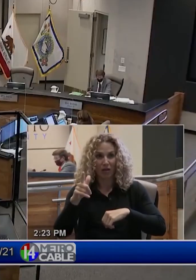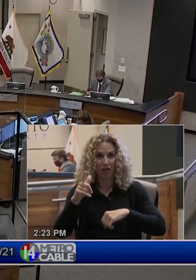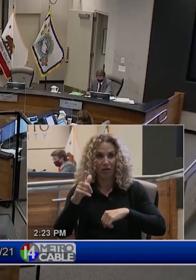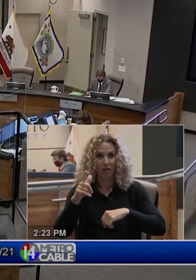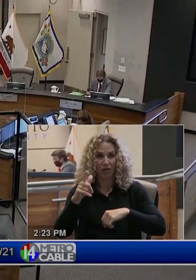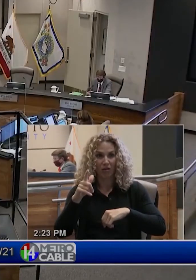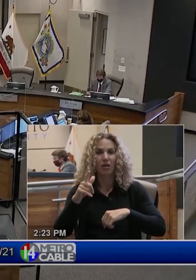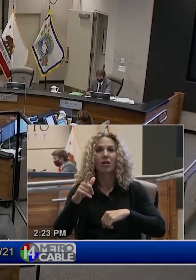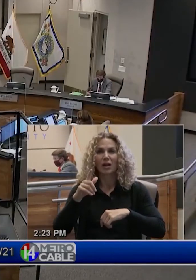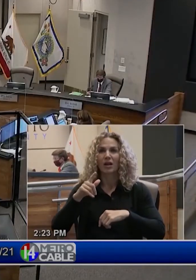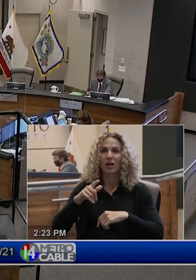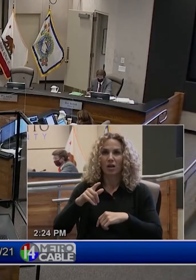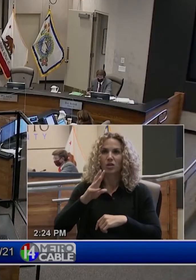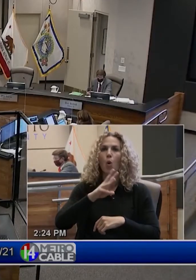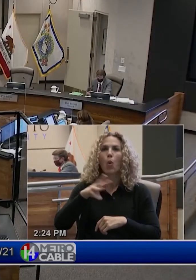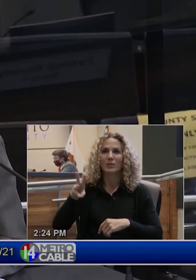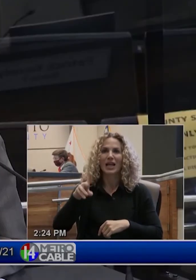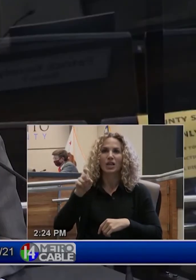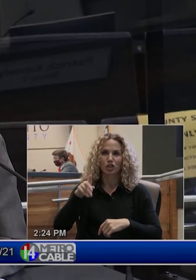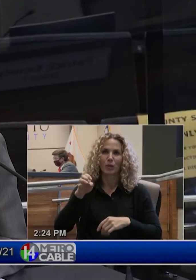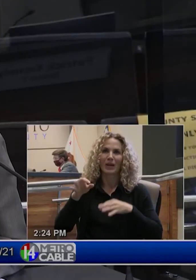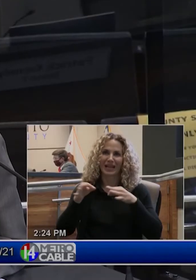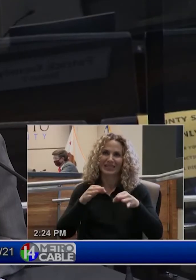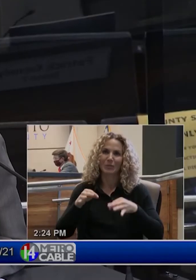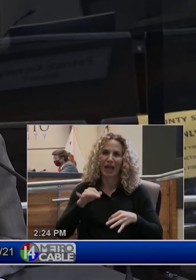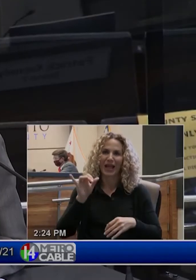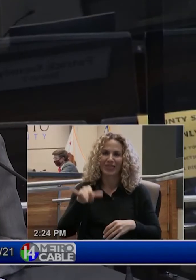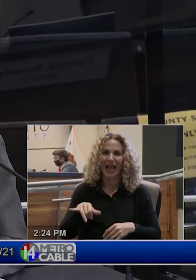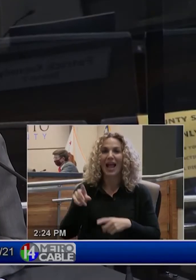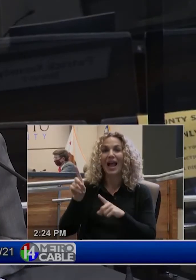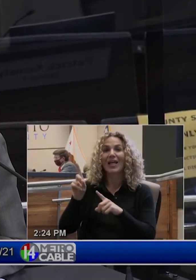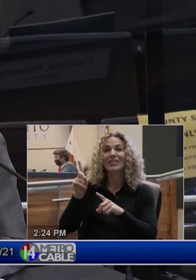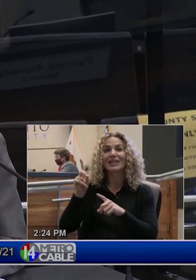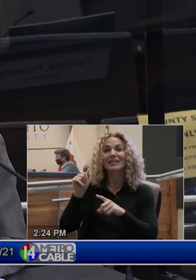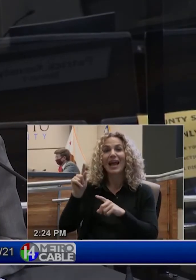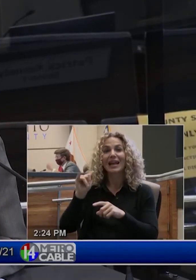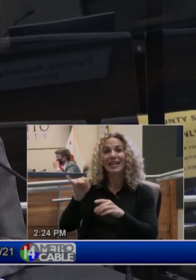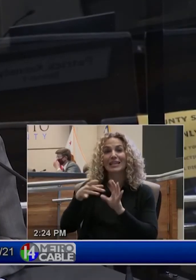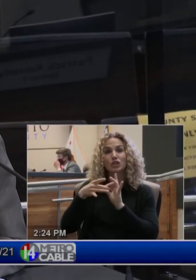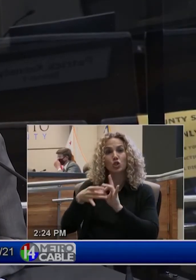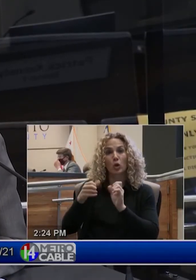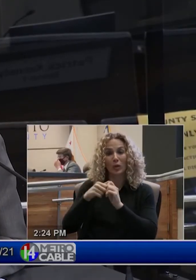INFORMATION IS FORTH COMING AND WILL BE AVAILABLE OFFER WHATEVER WILL BE AVAILABLE OFFER WHATEVER DAY AVAILABLE?